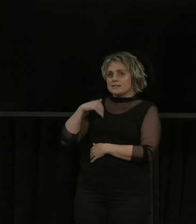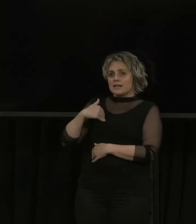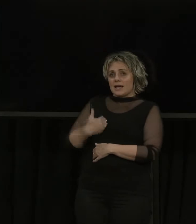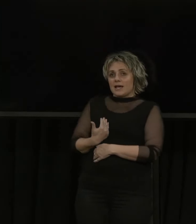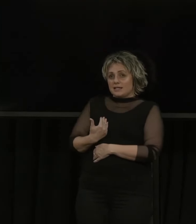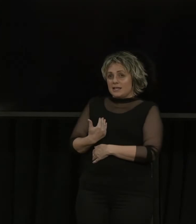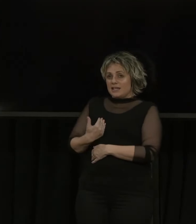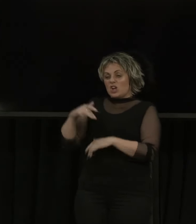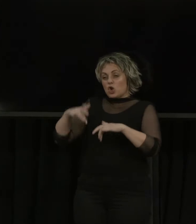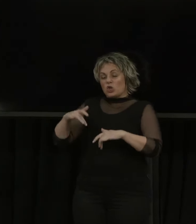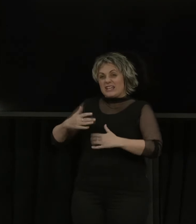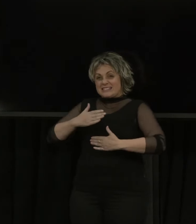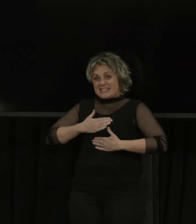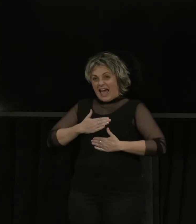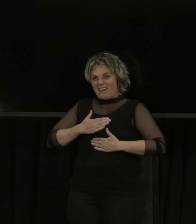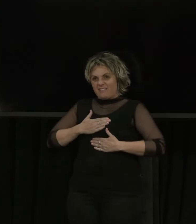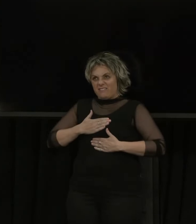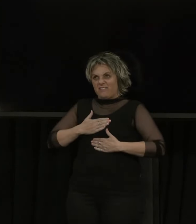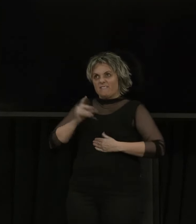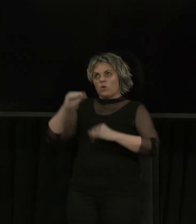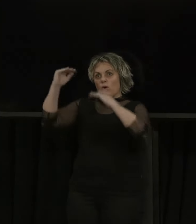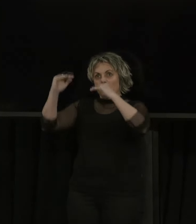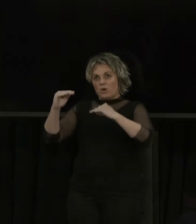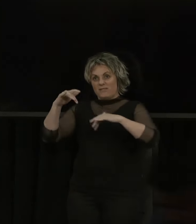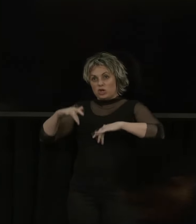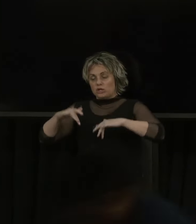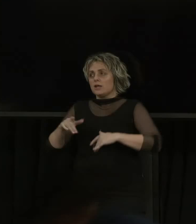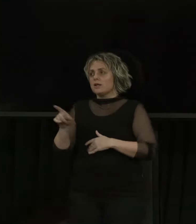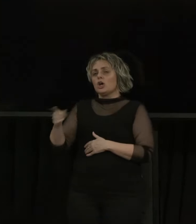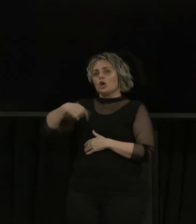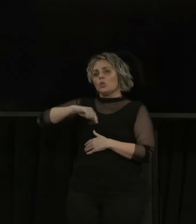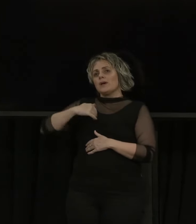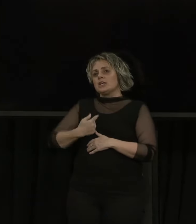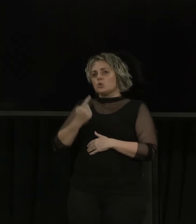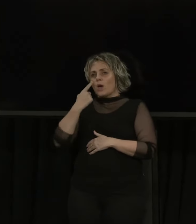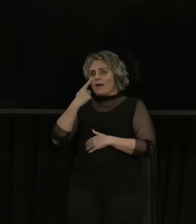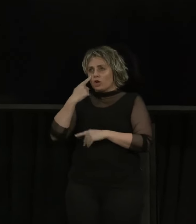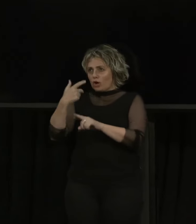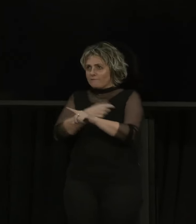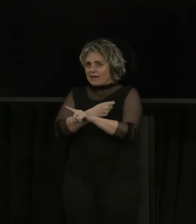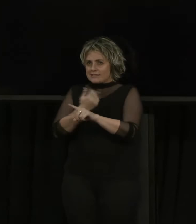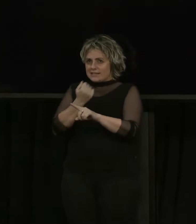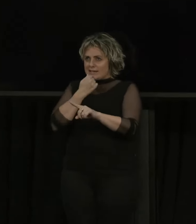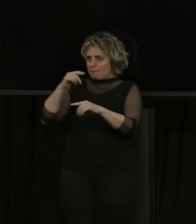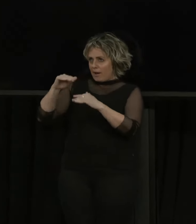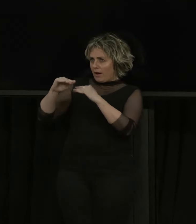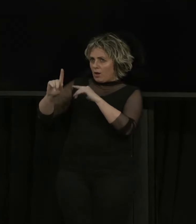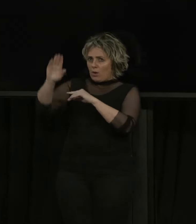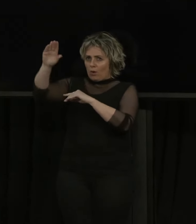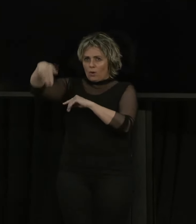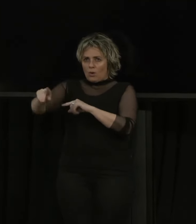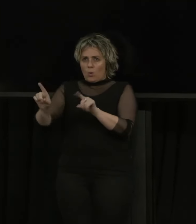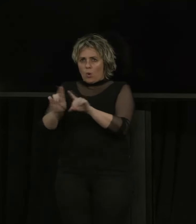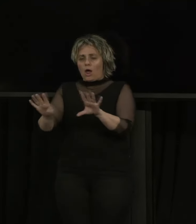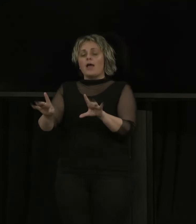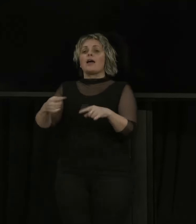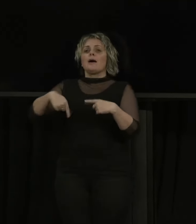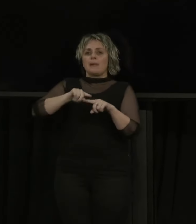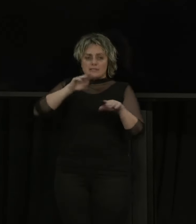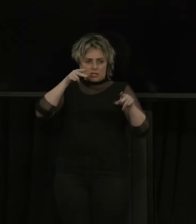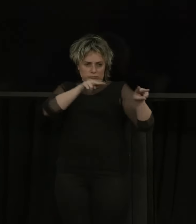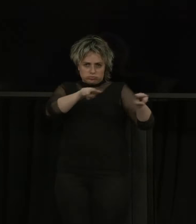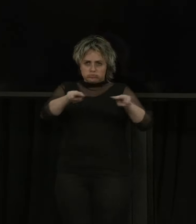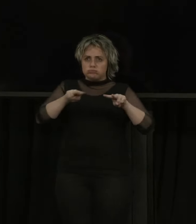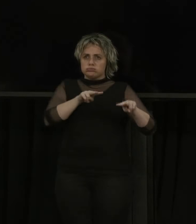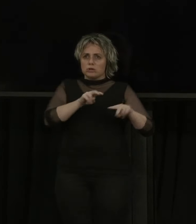If it is seen as safe enough